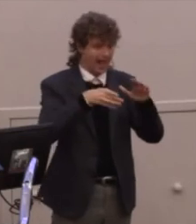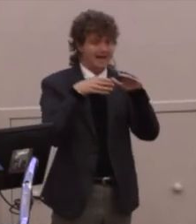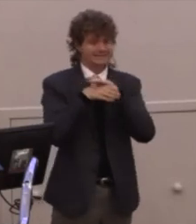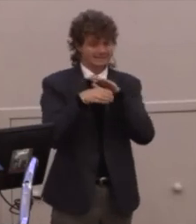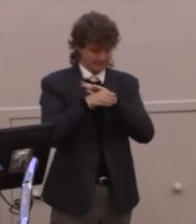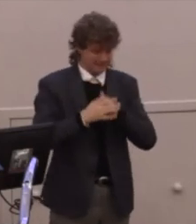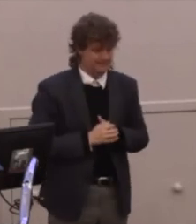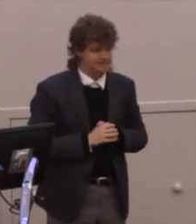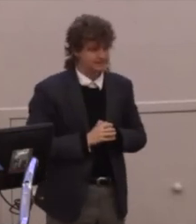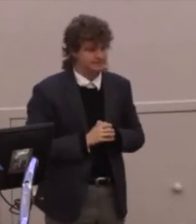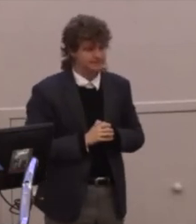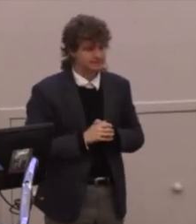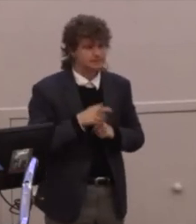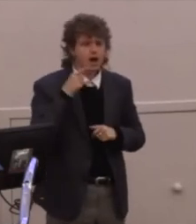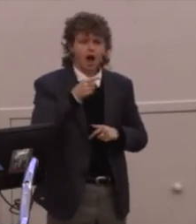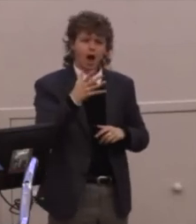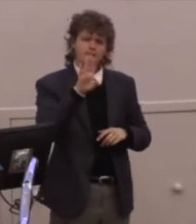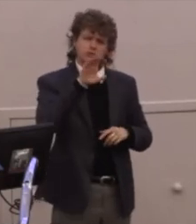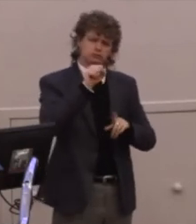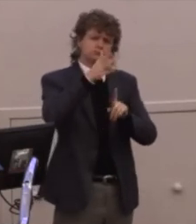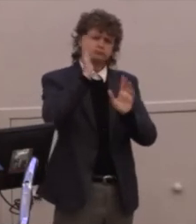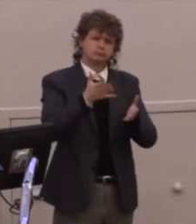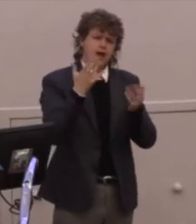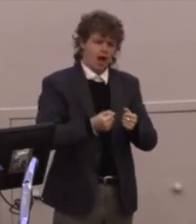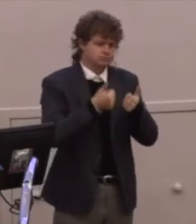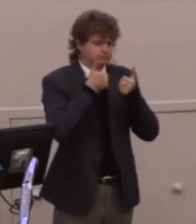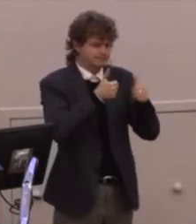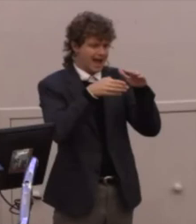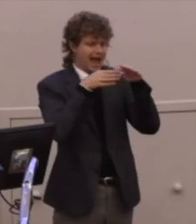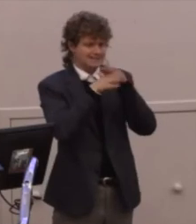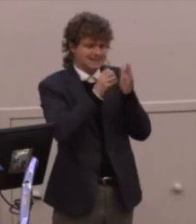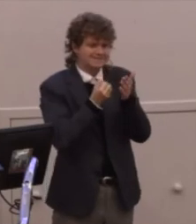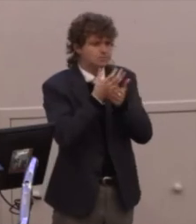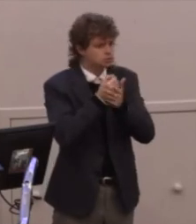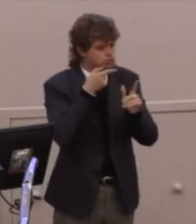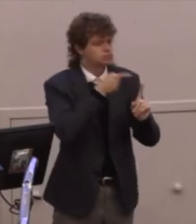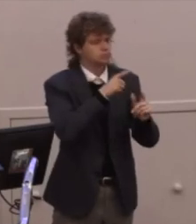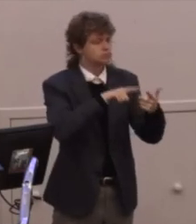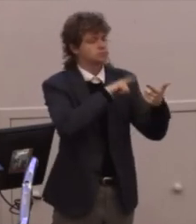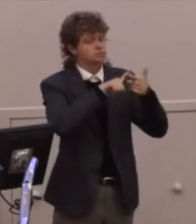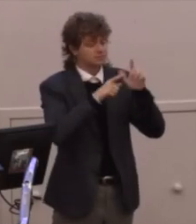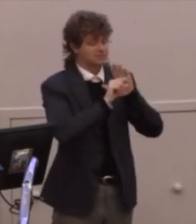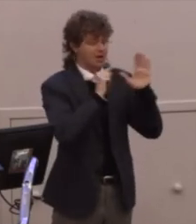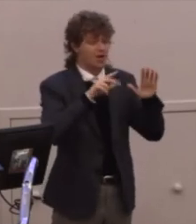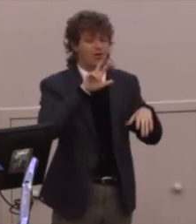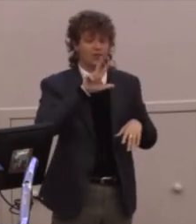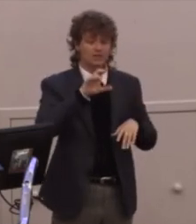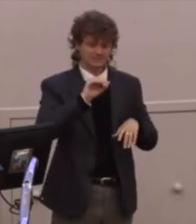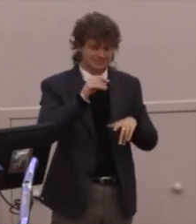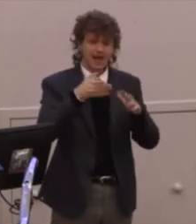have proper access to information. Article 13, access to justice. She should be able to hire